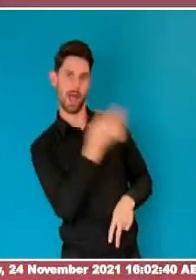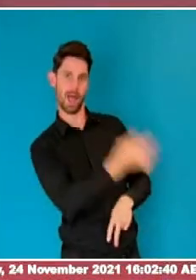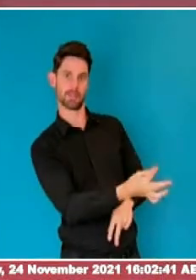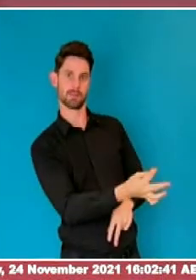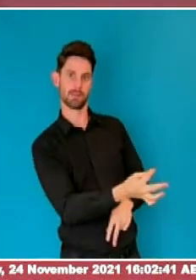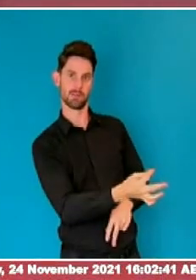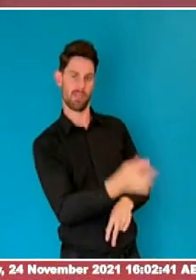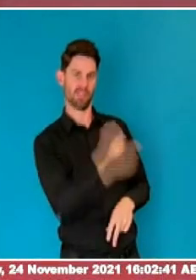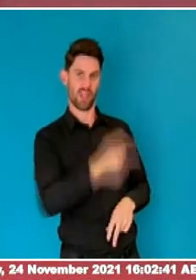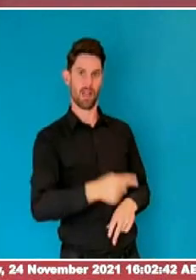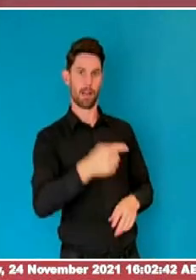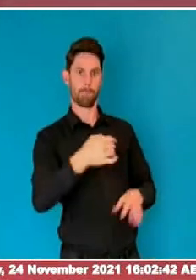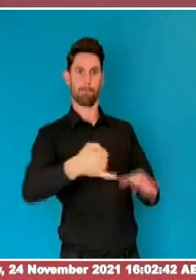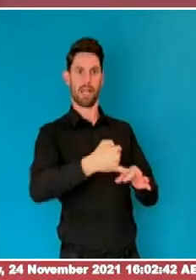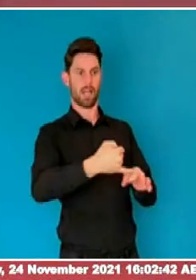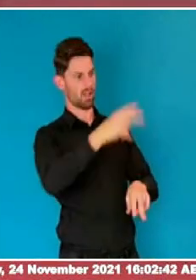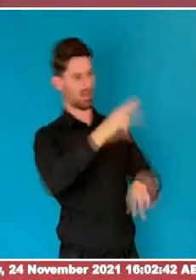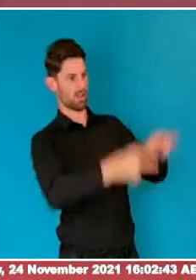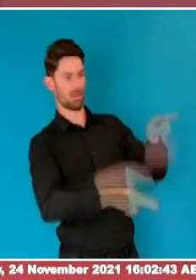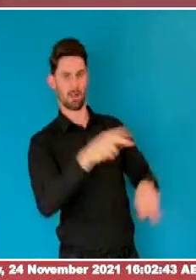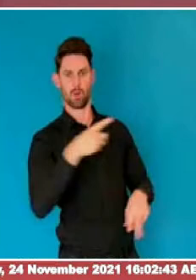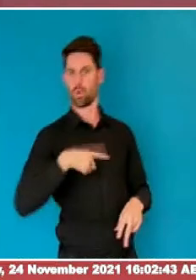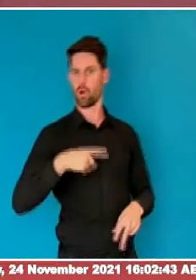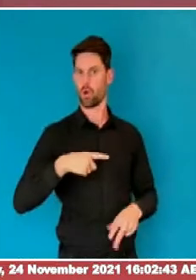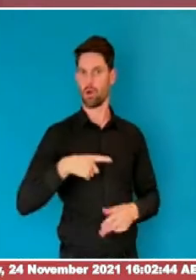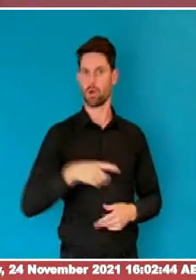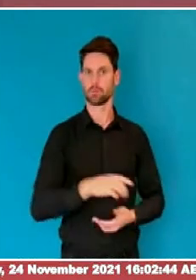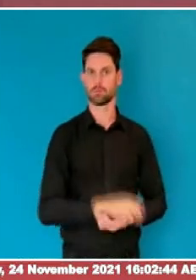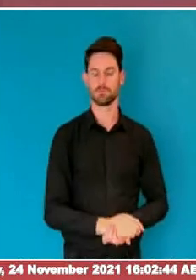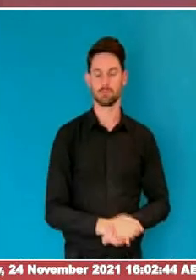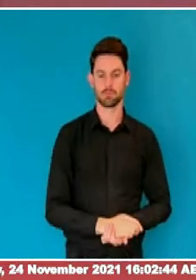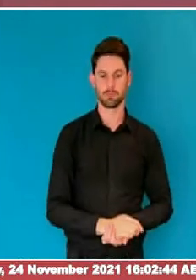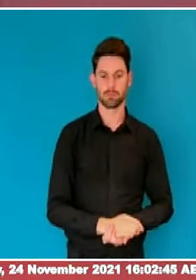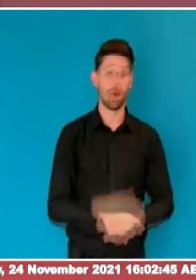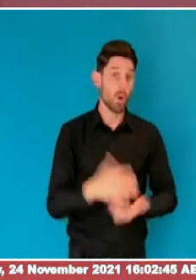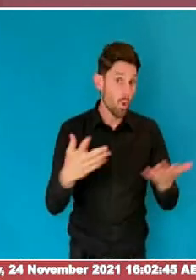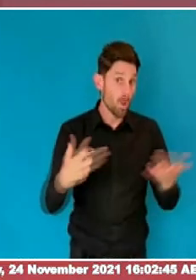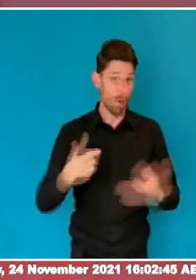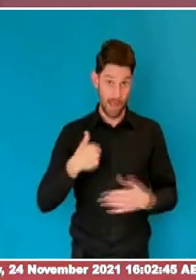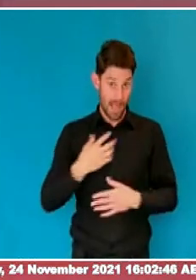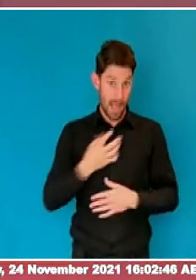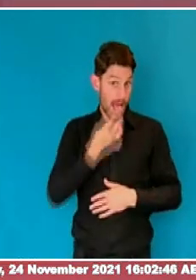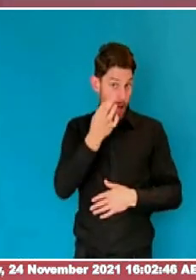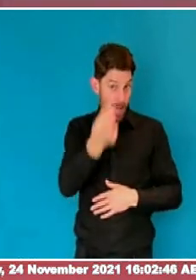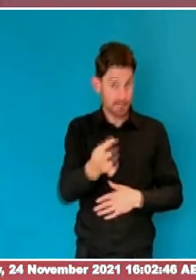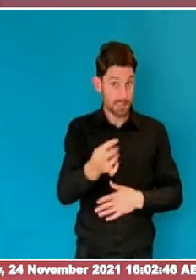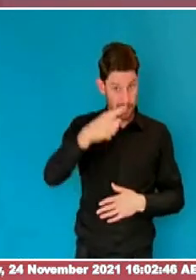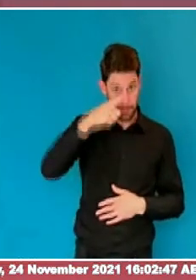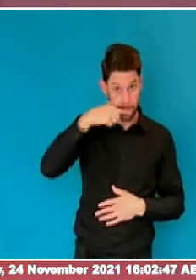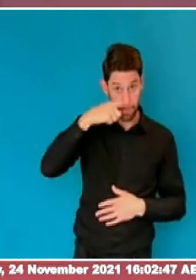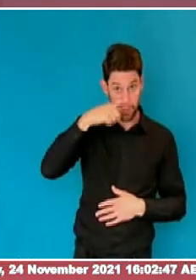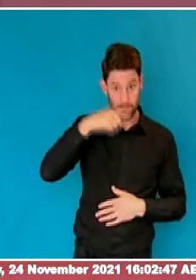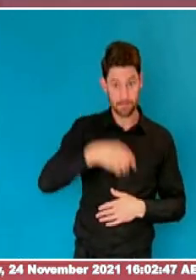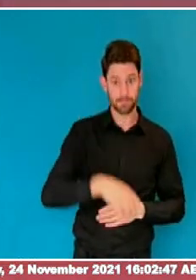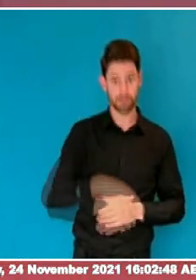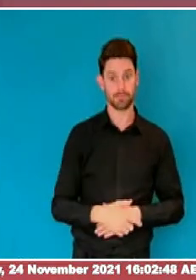I think, look, we ask people in the process and, you know, people will tell